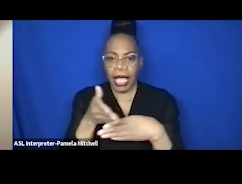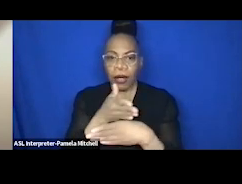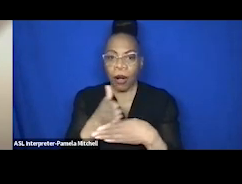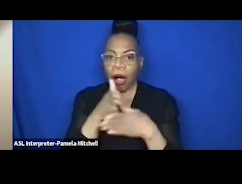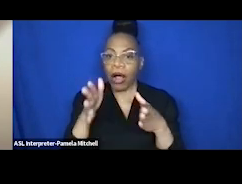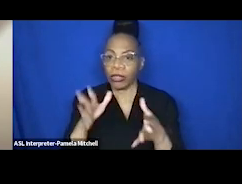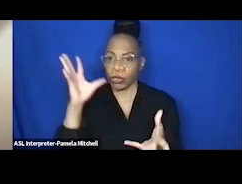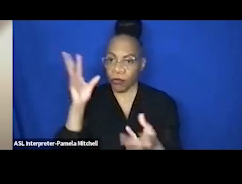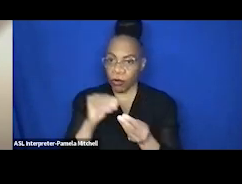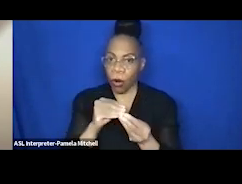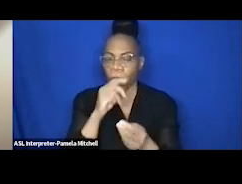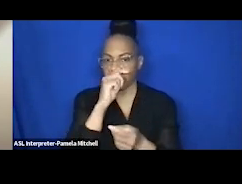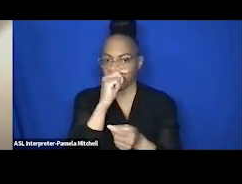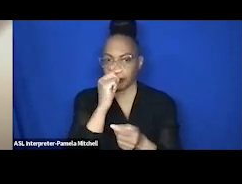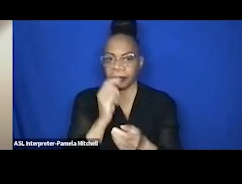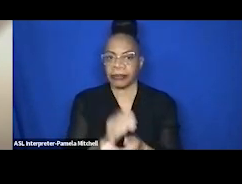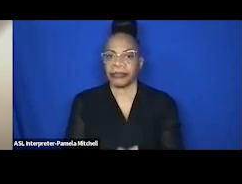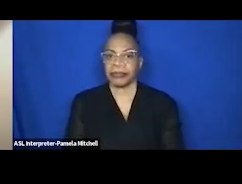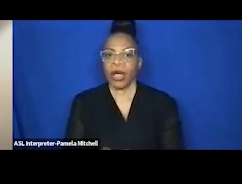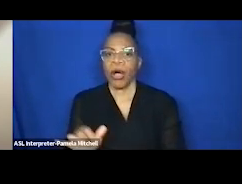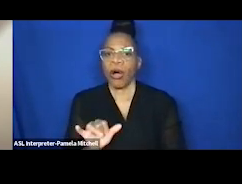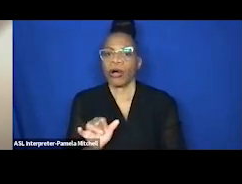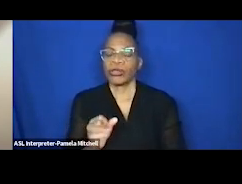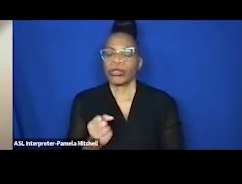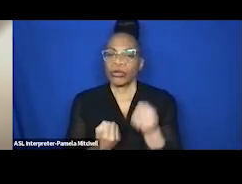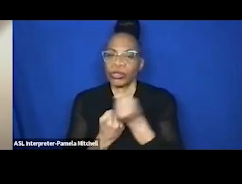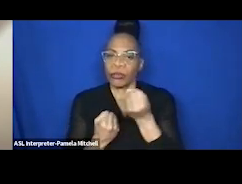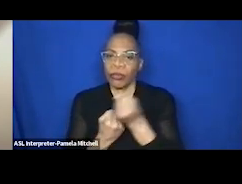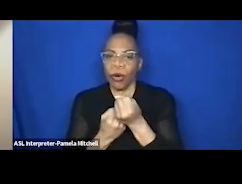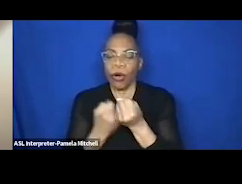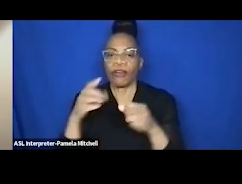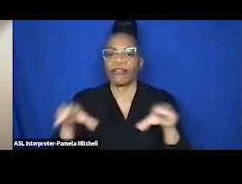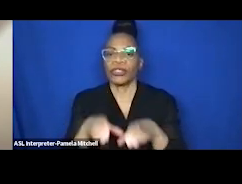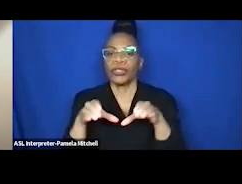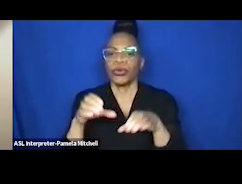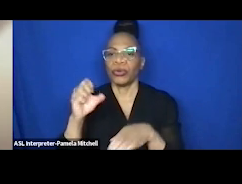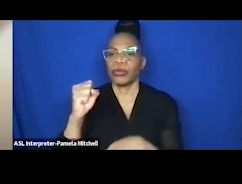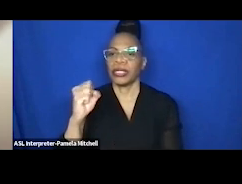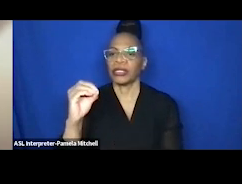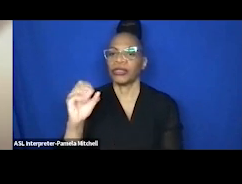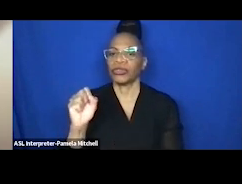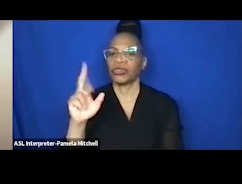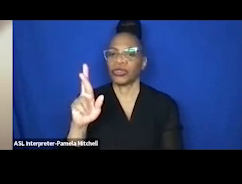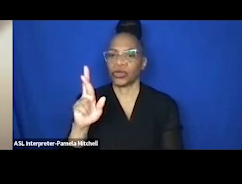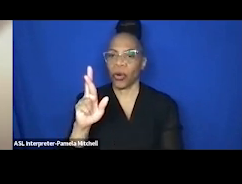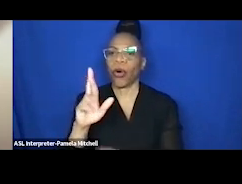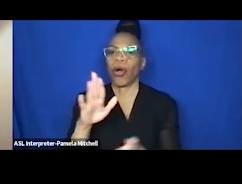So building support for doing SOAR applications. And, again, just really integrating SOAR more